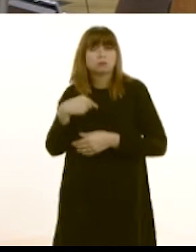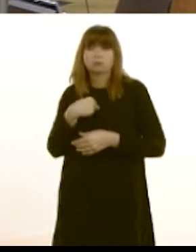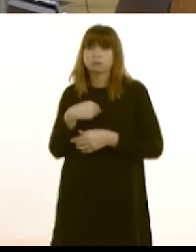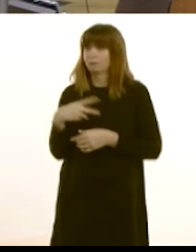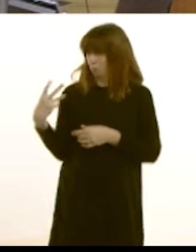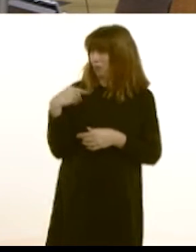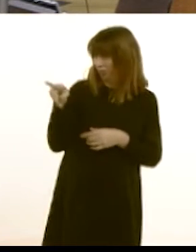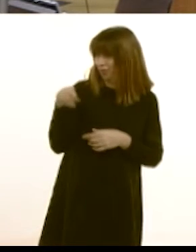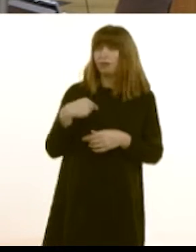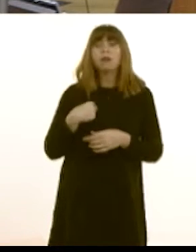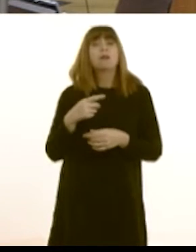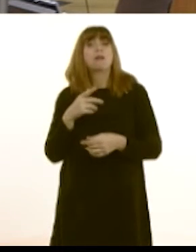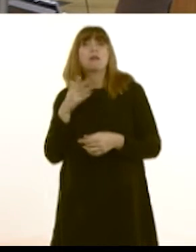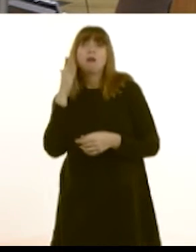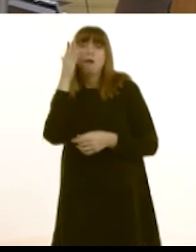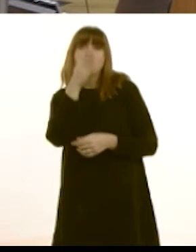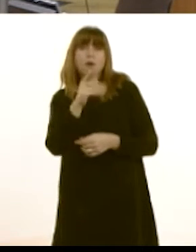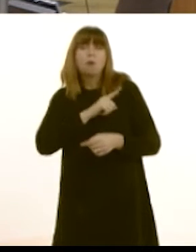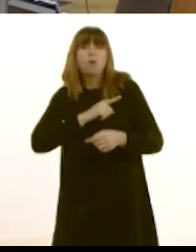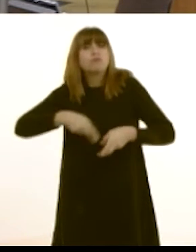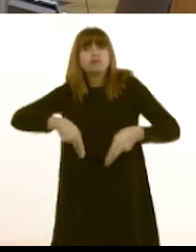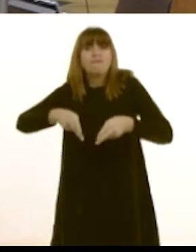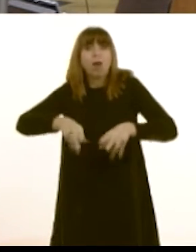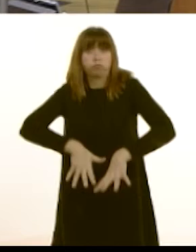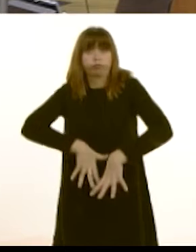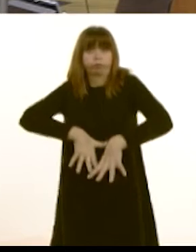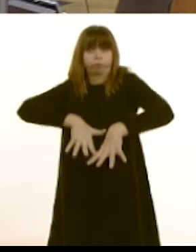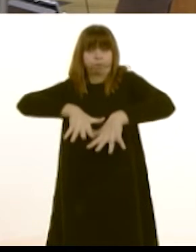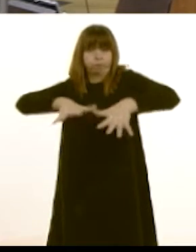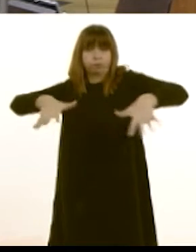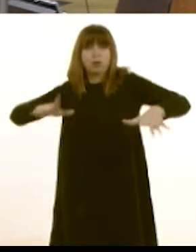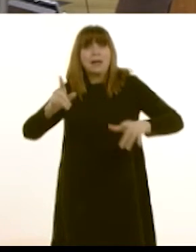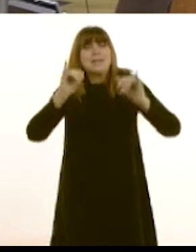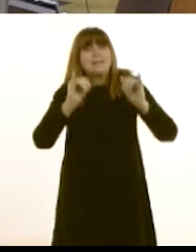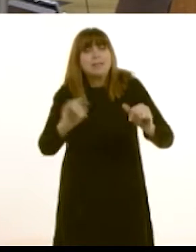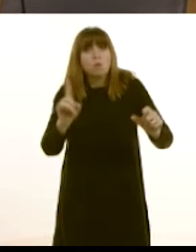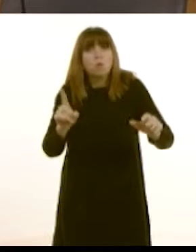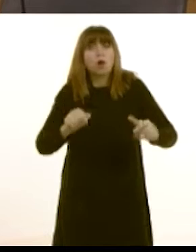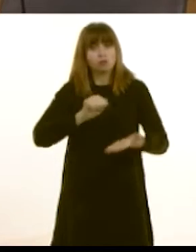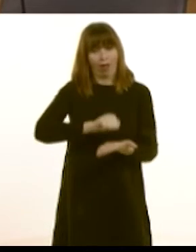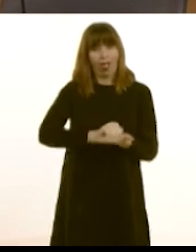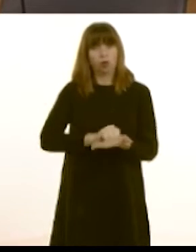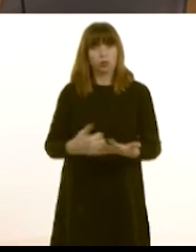Thereíd been a difficulty not just with the river overflowing its banksóthe Conwyóbut groundwater was coming up through peopleís houses. That didnít happen this time around.